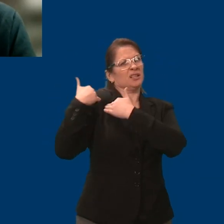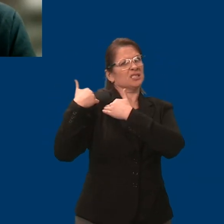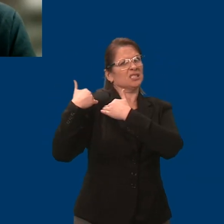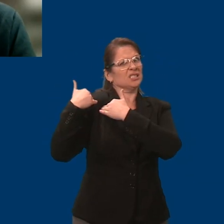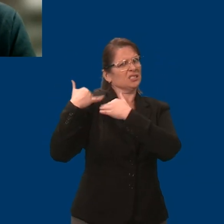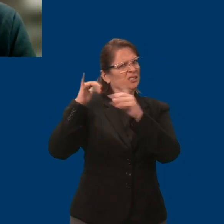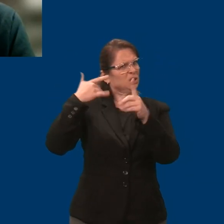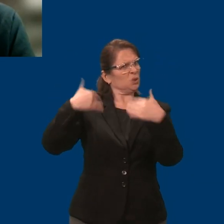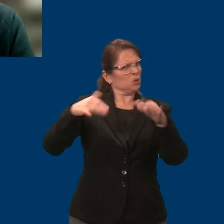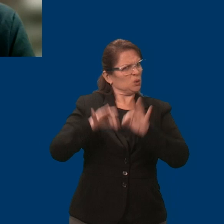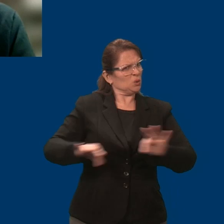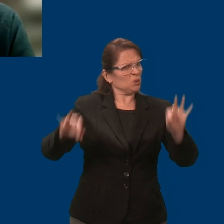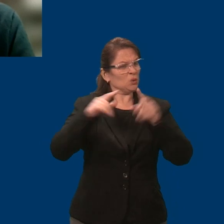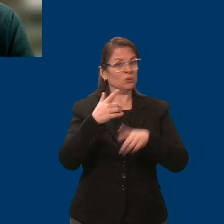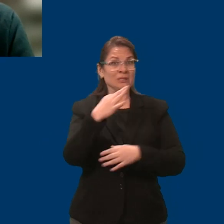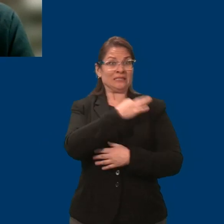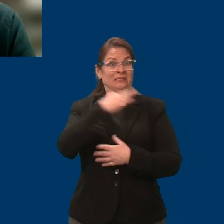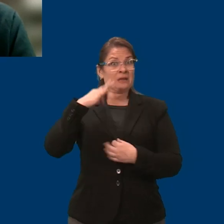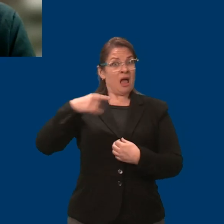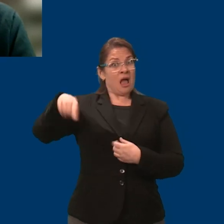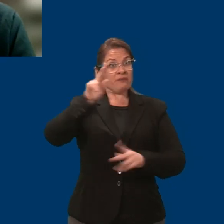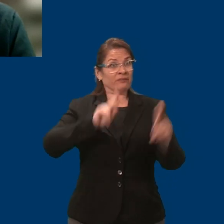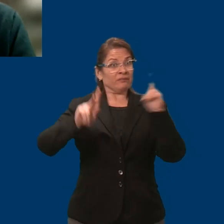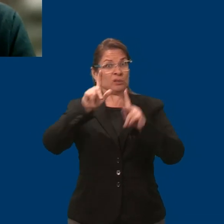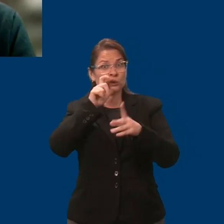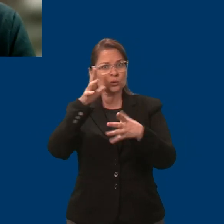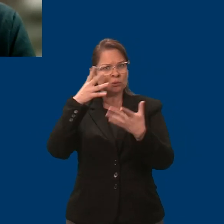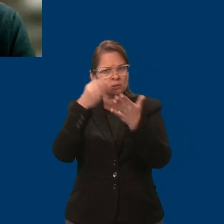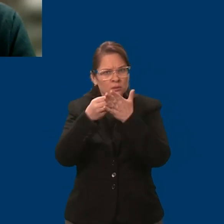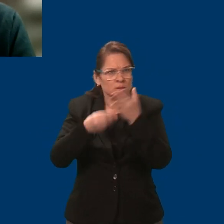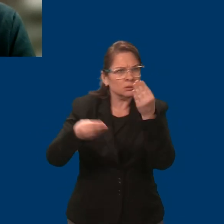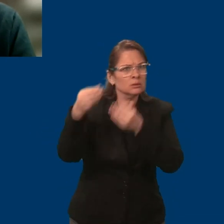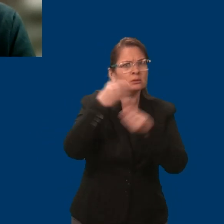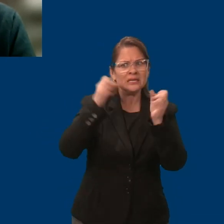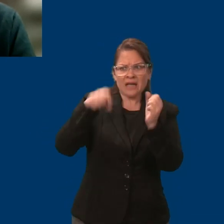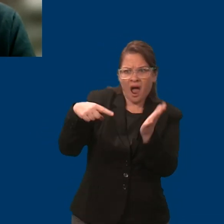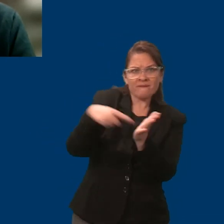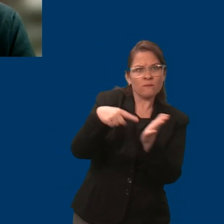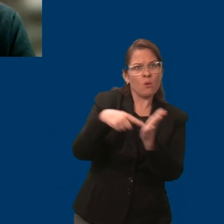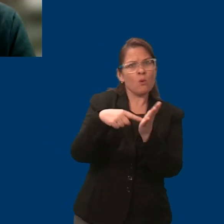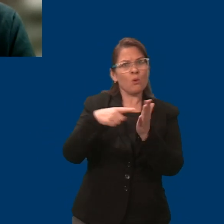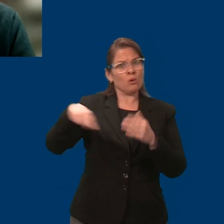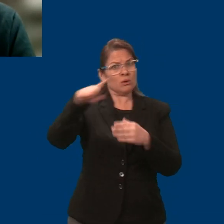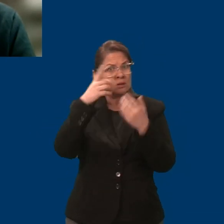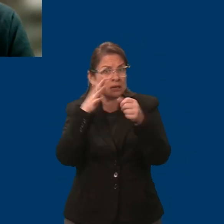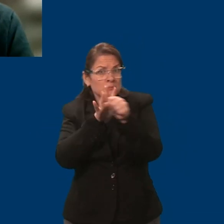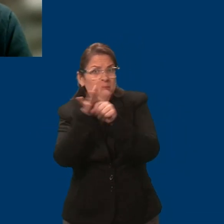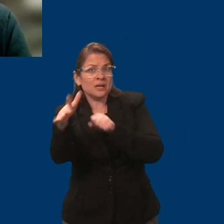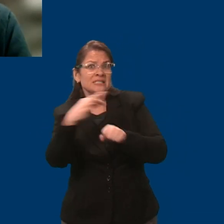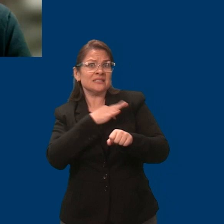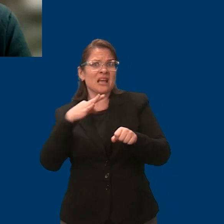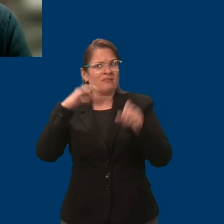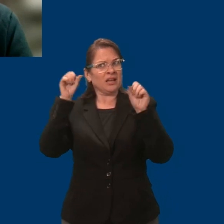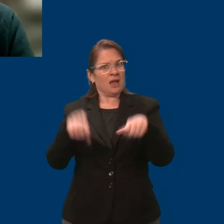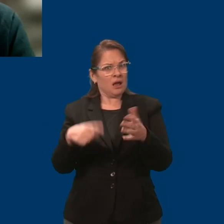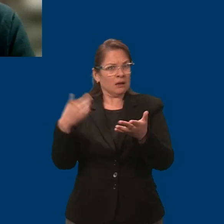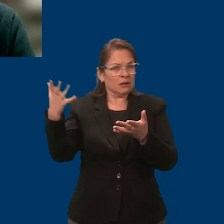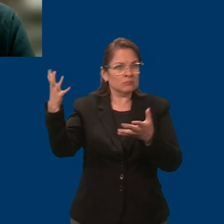a consumer-directed budget that pays for the amount of staffing that I need. It's hard to compete for direct support staff